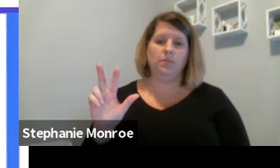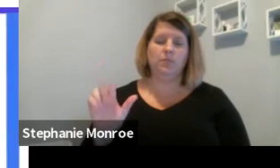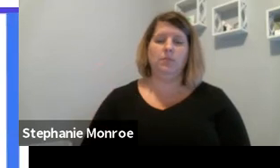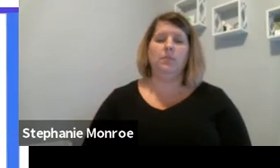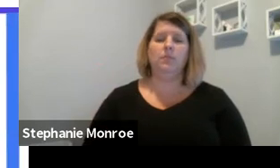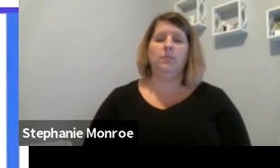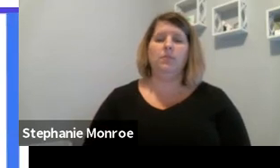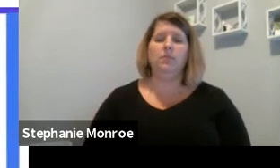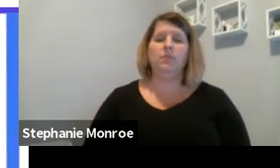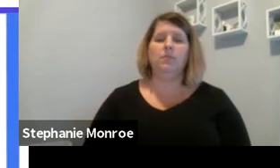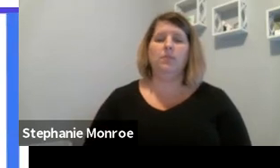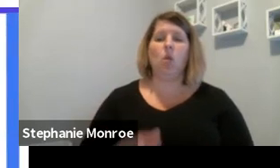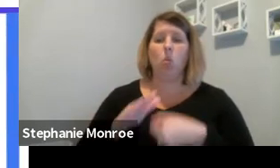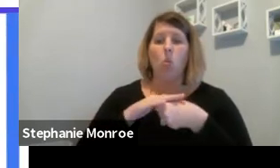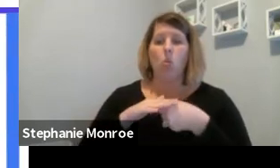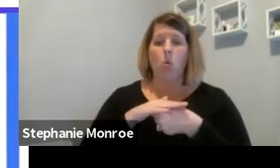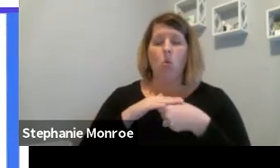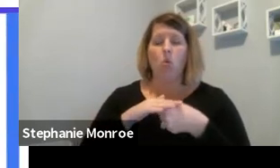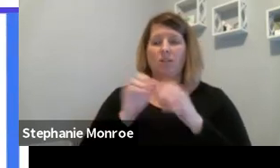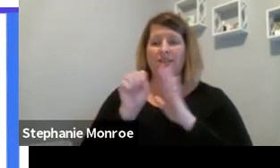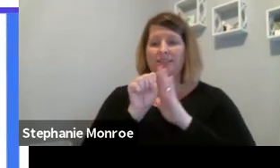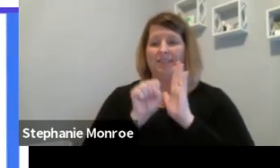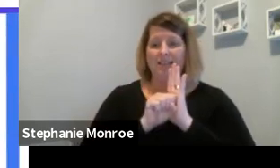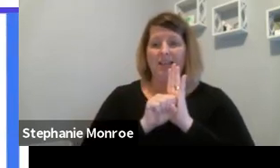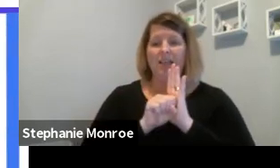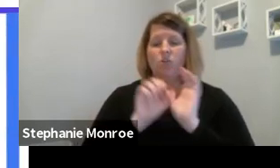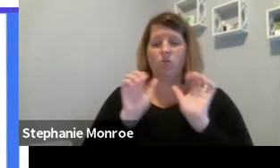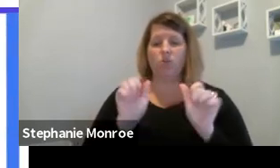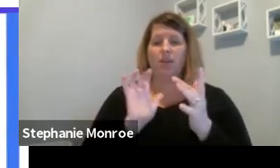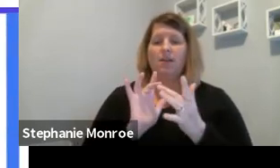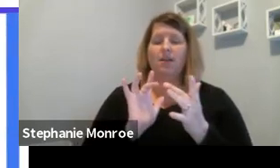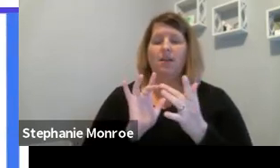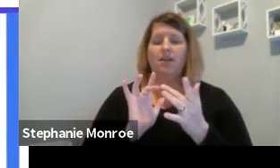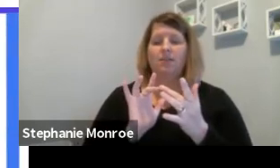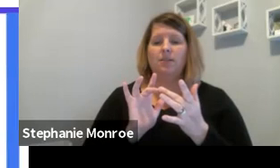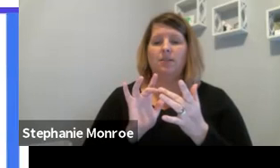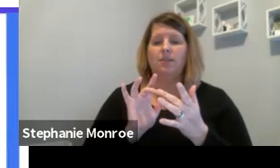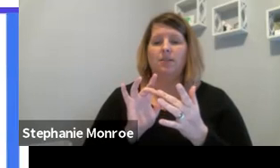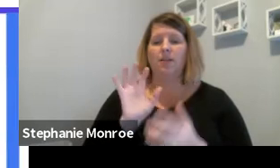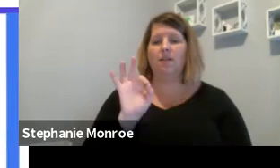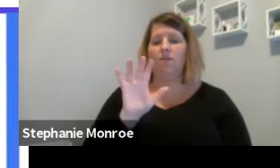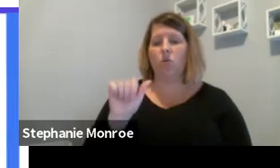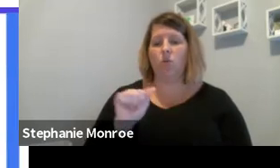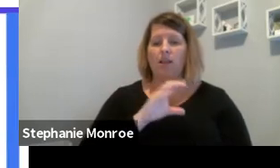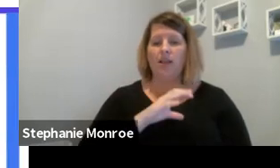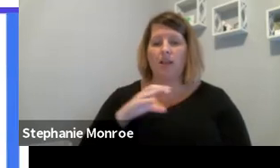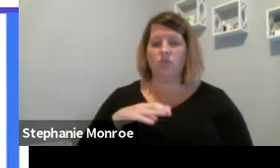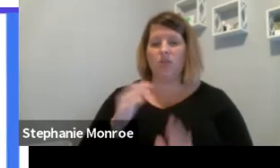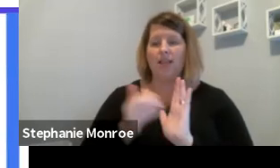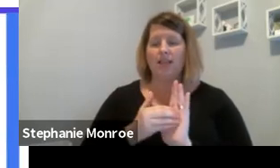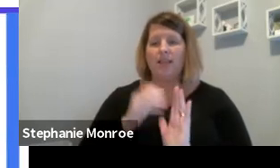And at the local state level, you can contact the Florida Council Against Sexual Violence.